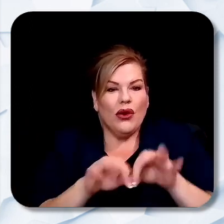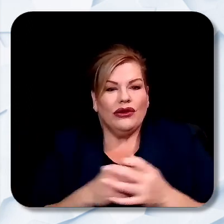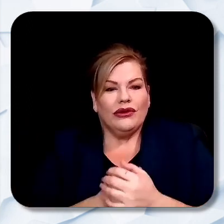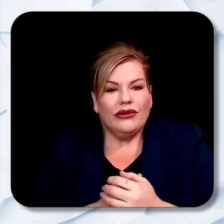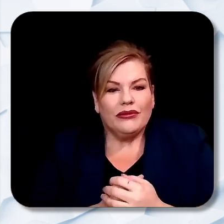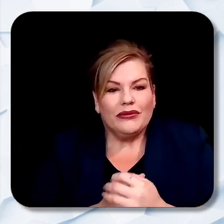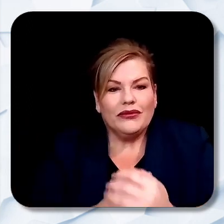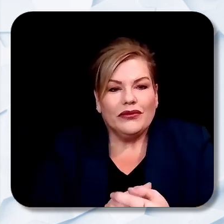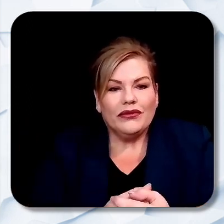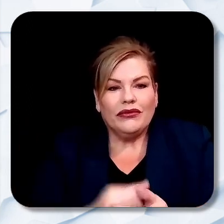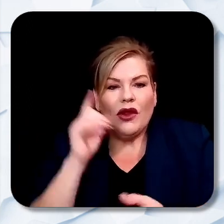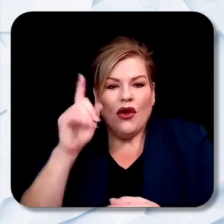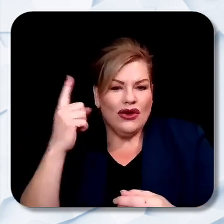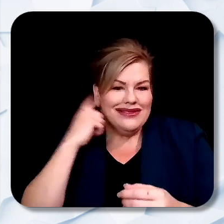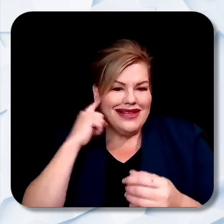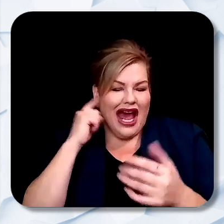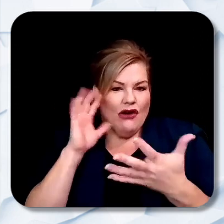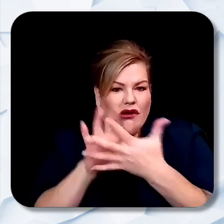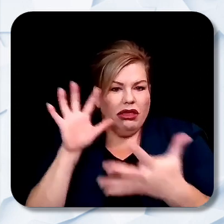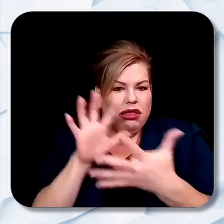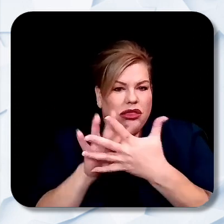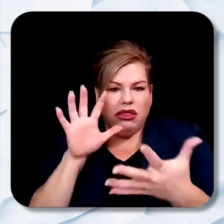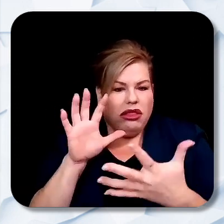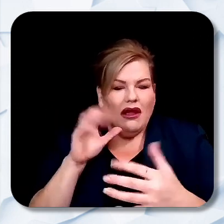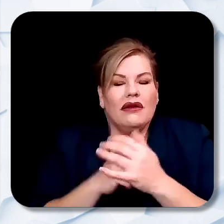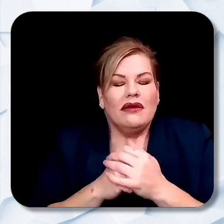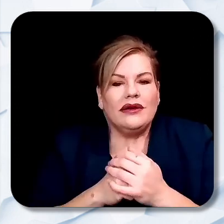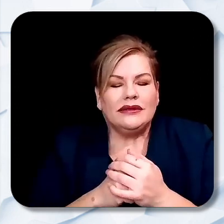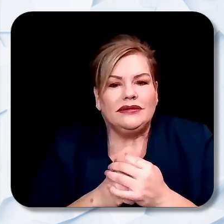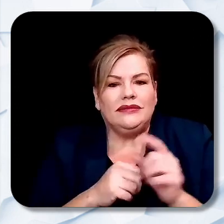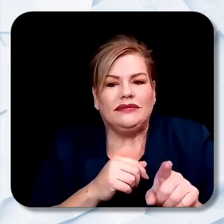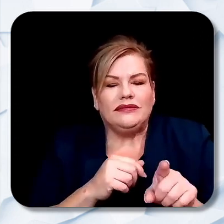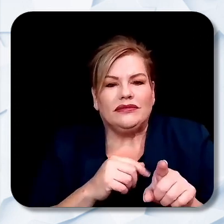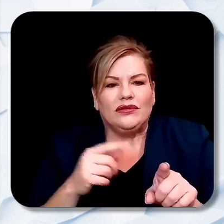family run nonprofit. Hold some for Charlie, and we just did um with great water